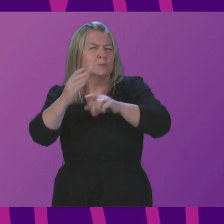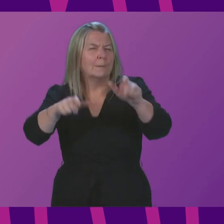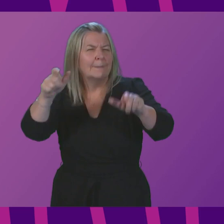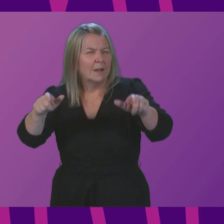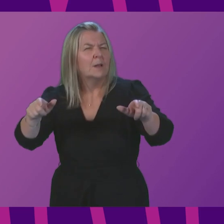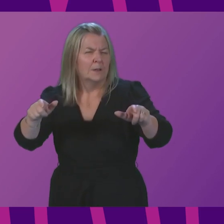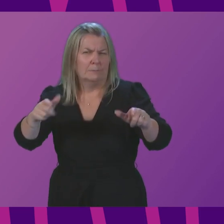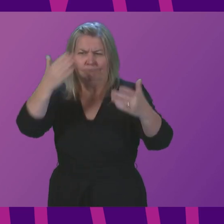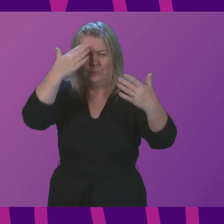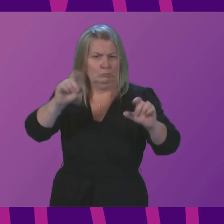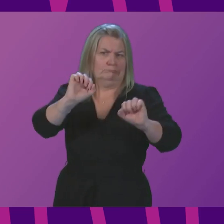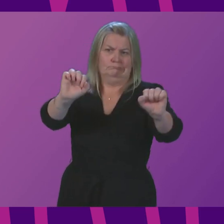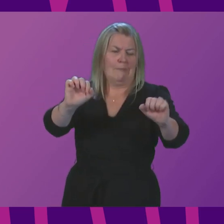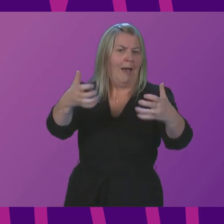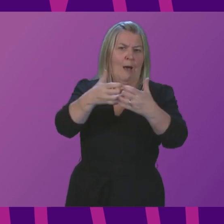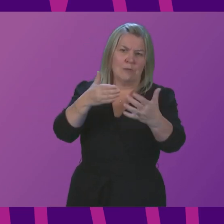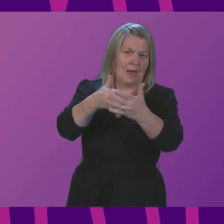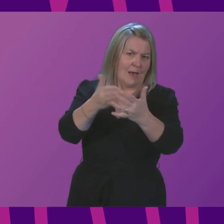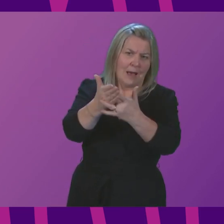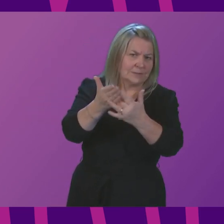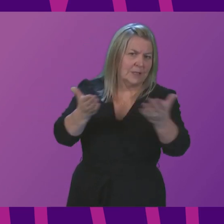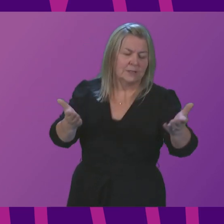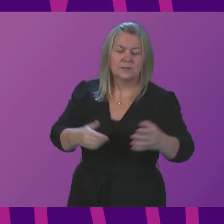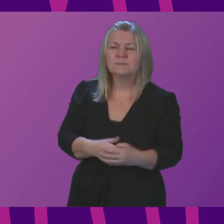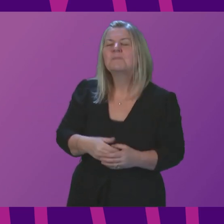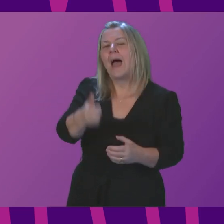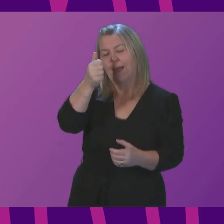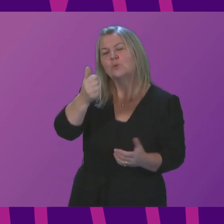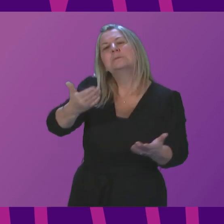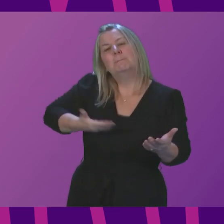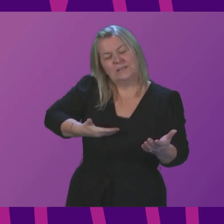I appreciate that such decisions are commercially driven in many cases.